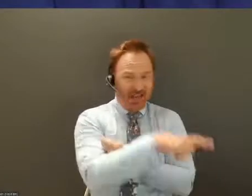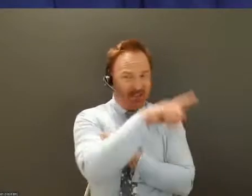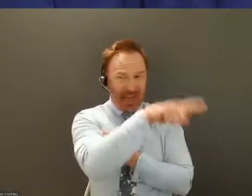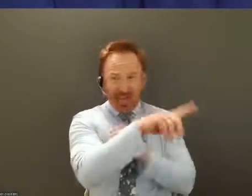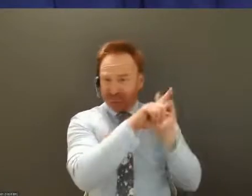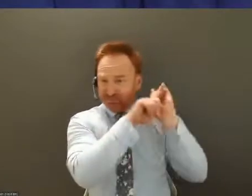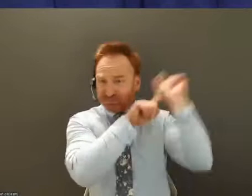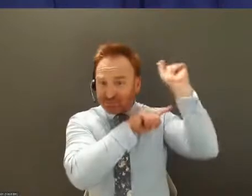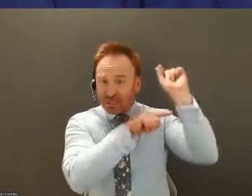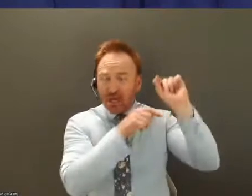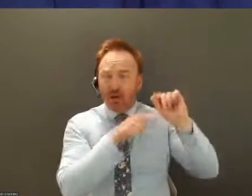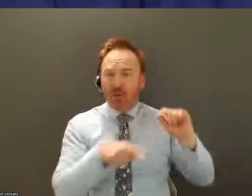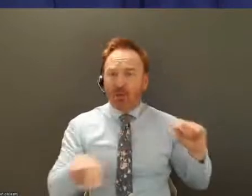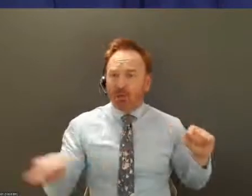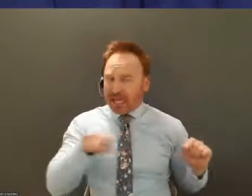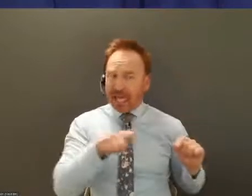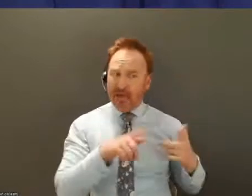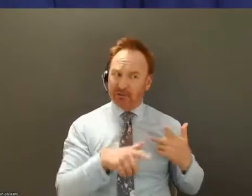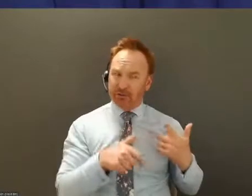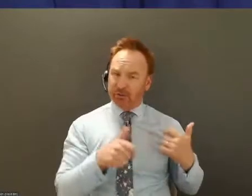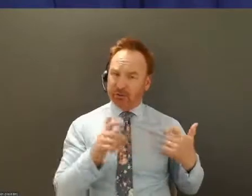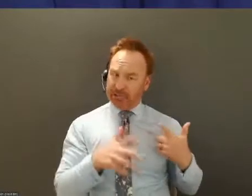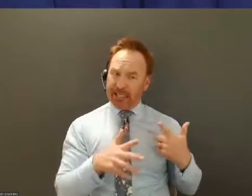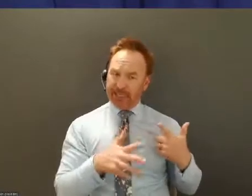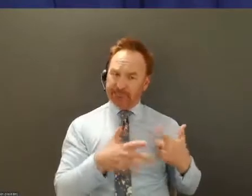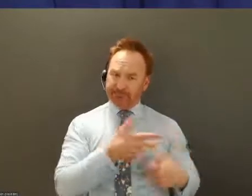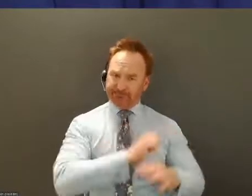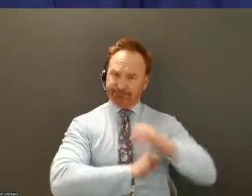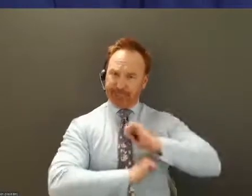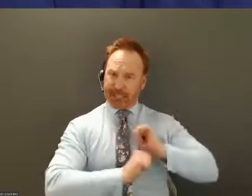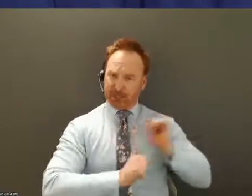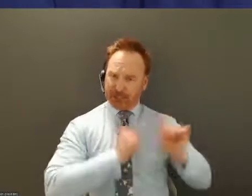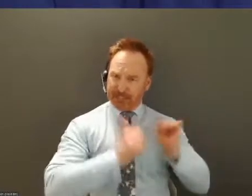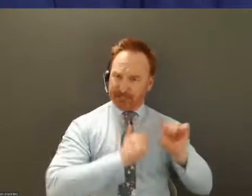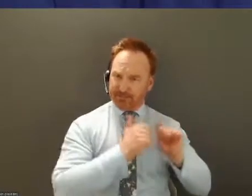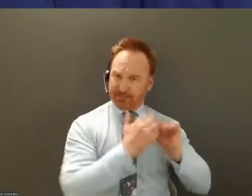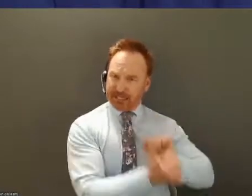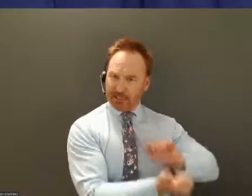gathering or party or even a bush party.